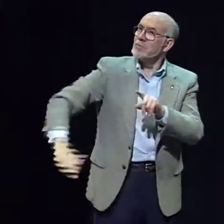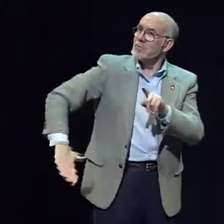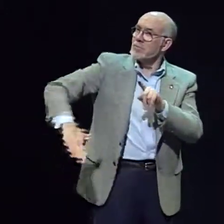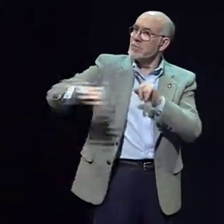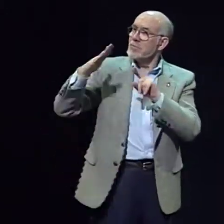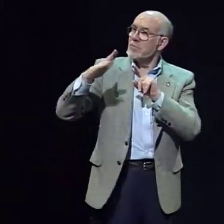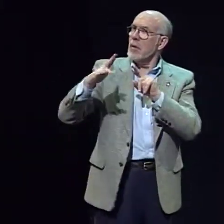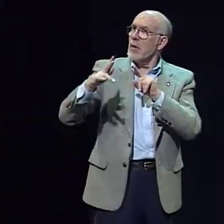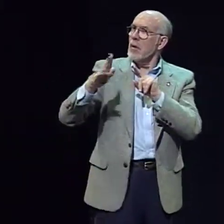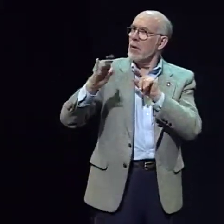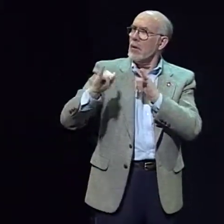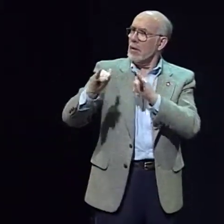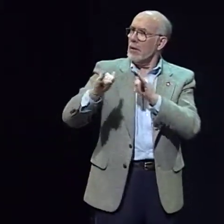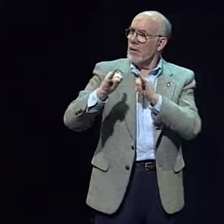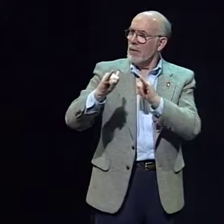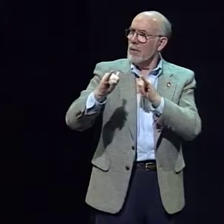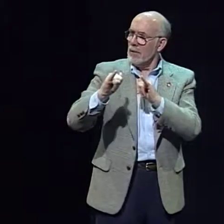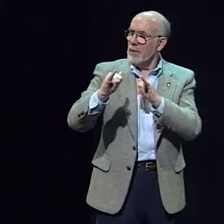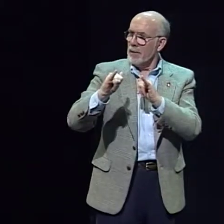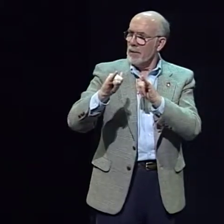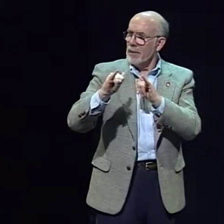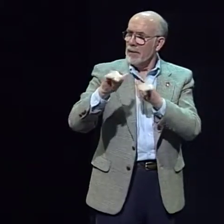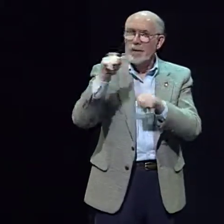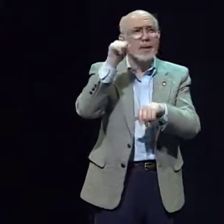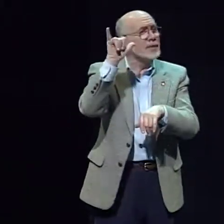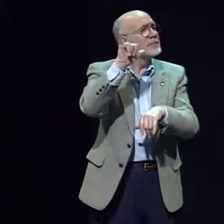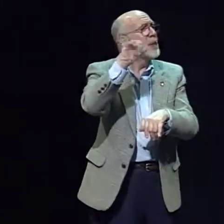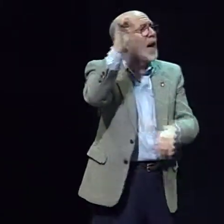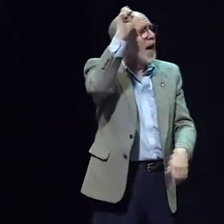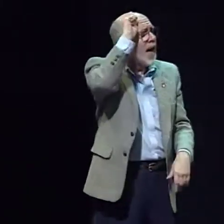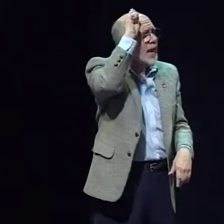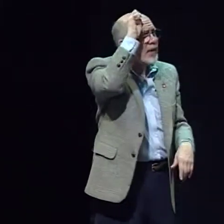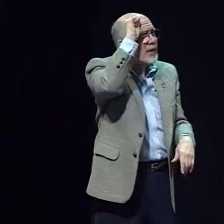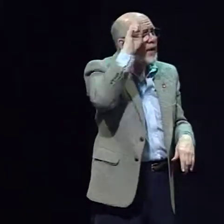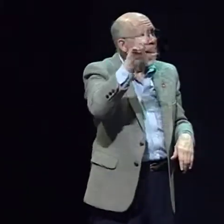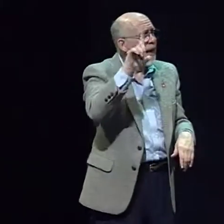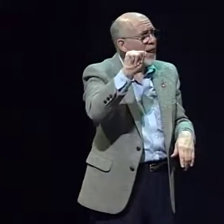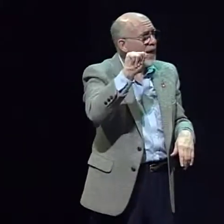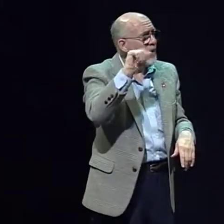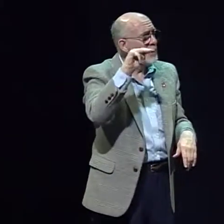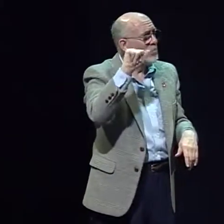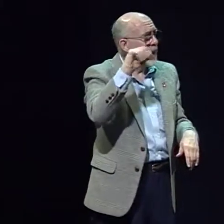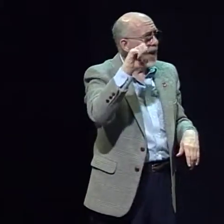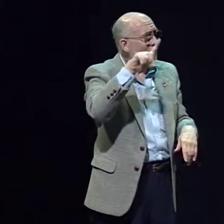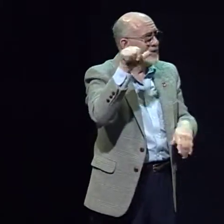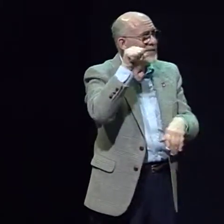MAYBE YOUR INTERPRETATION CAN BE DIFFERENT BECAUSE YOU DO HAVE SOME DIFFERENCES IN YOUR EXPERIENCES.